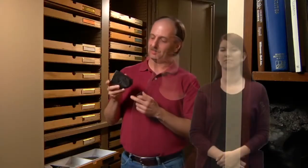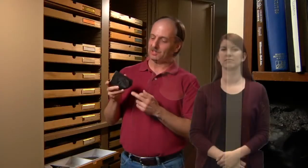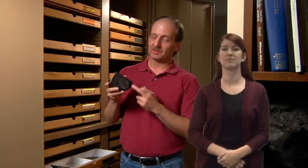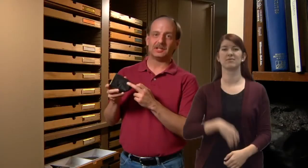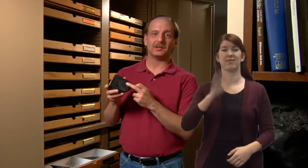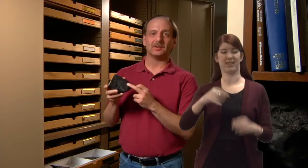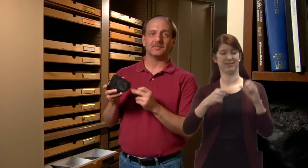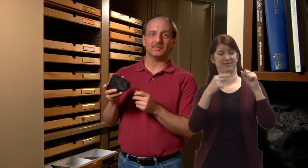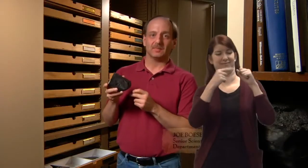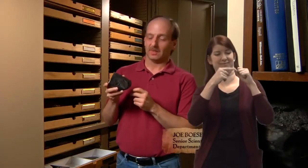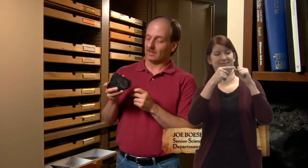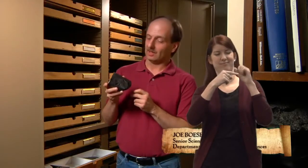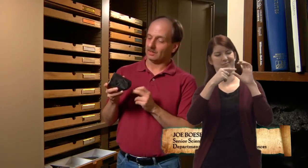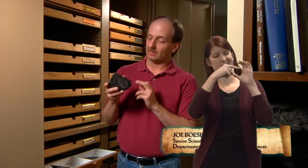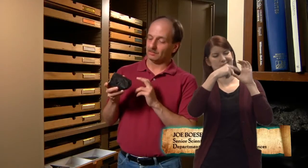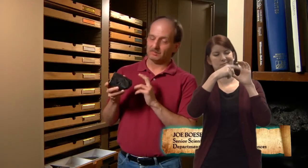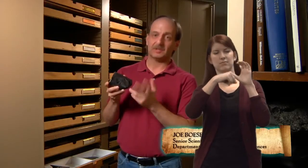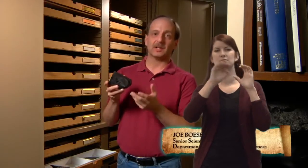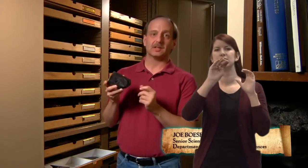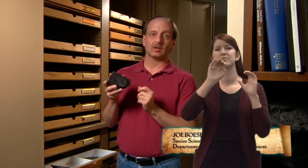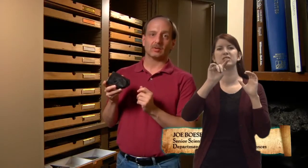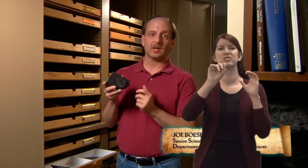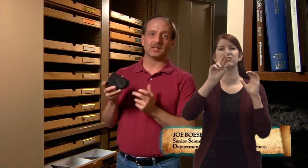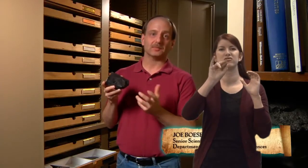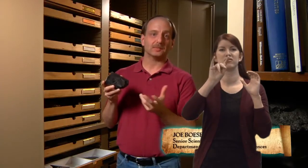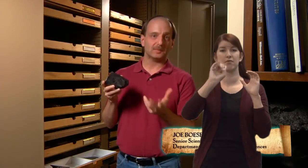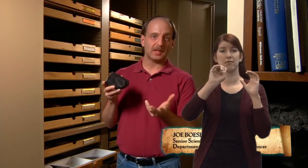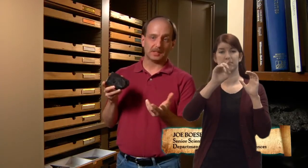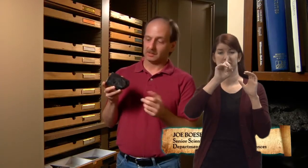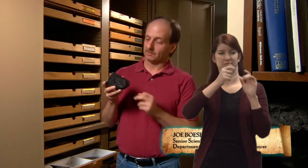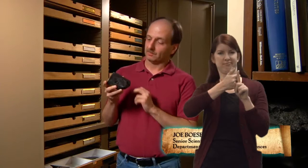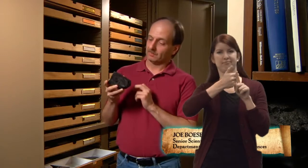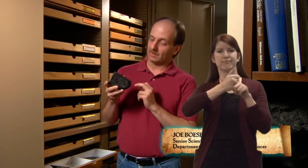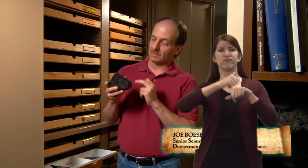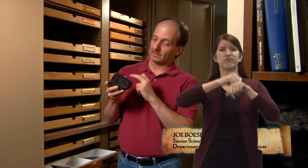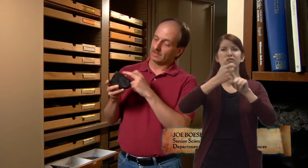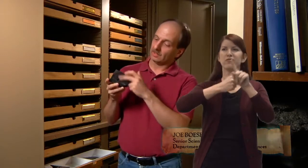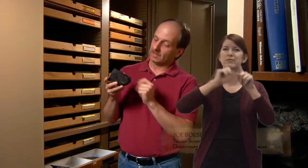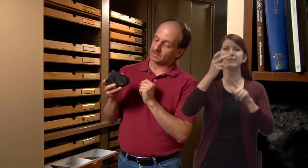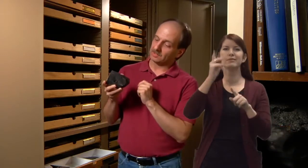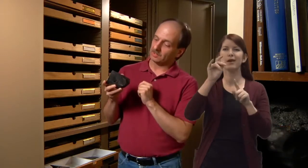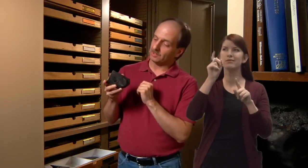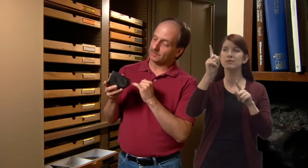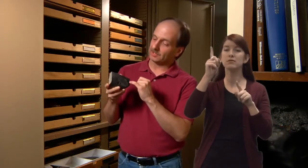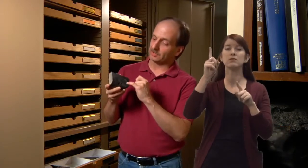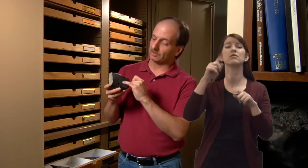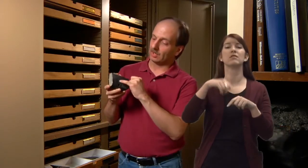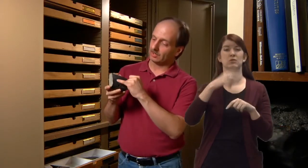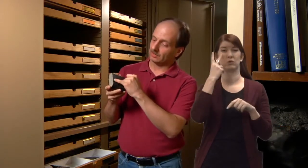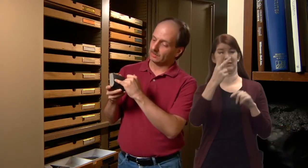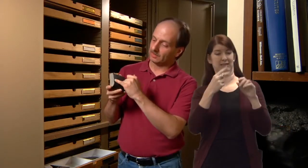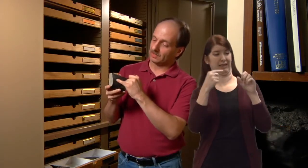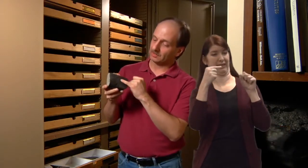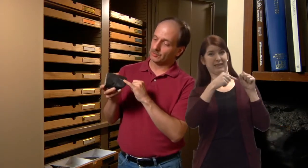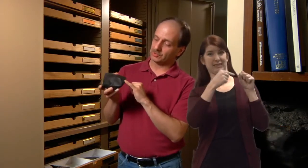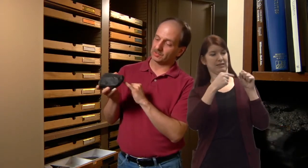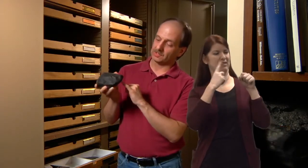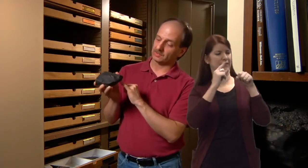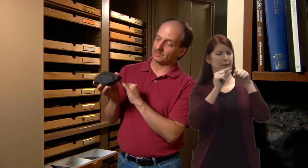This is a meteorite here, and meteorites are rocks that come from space and, as you can see on this particular rock, this has a fusion crust on it,